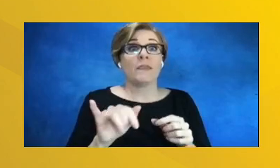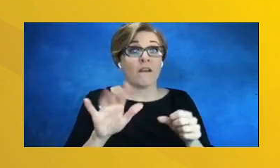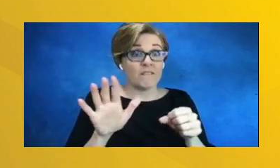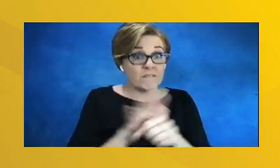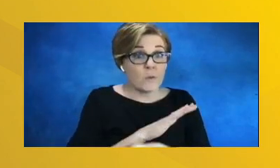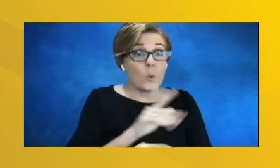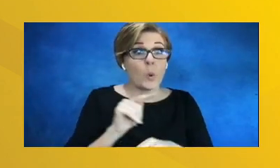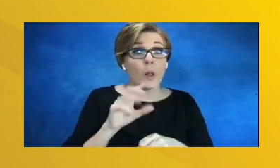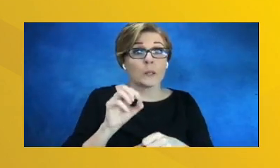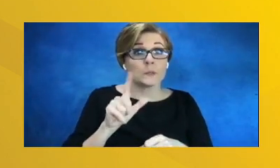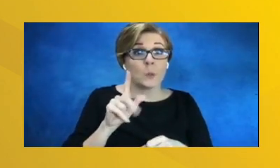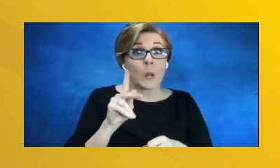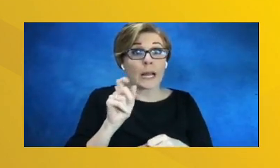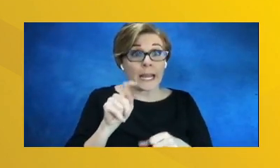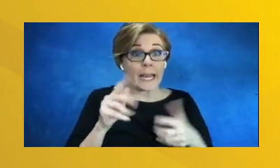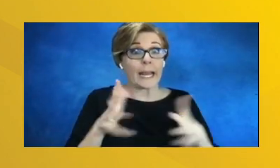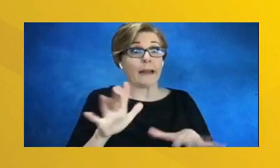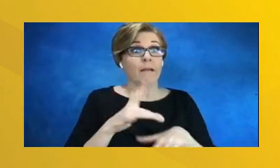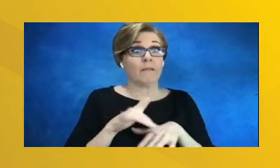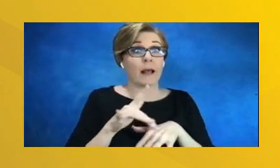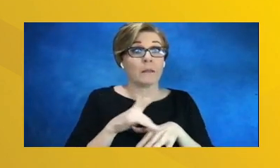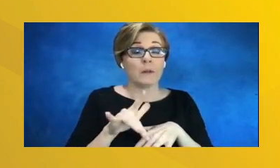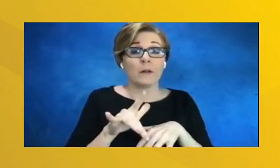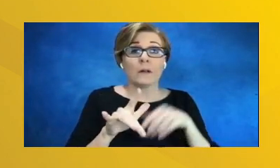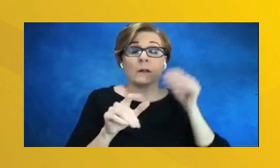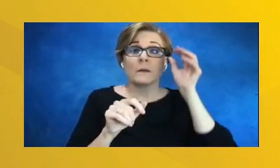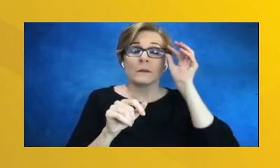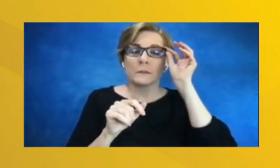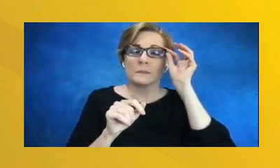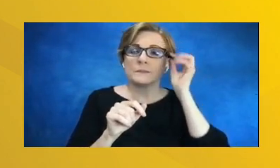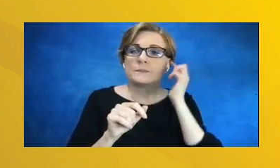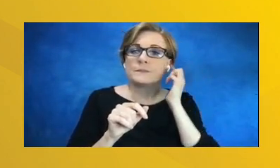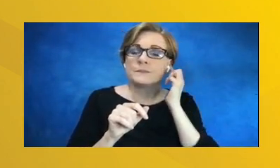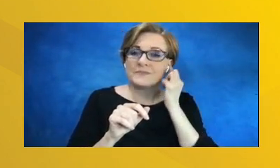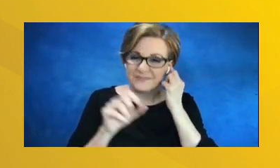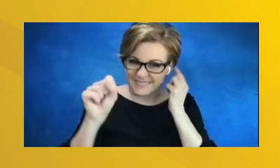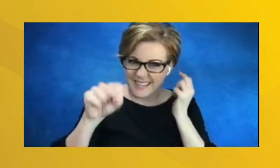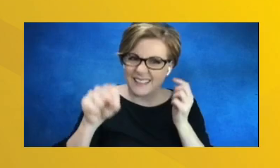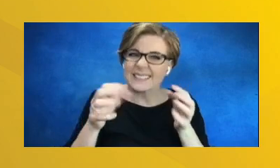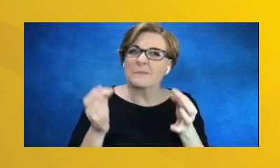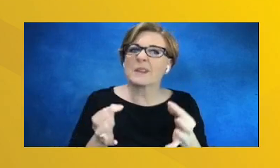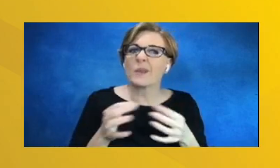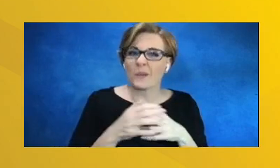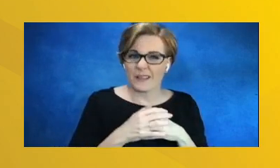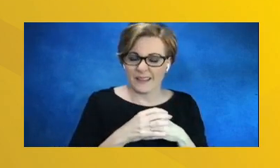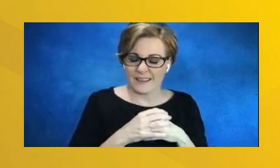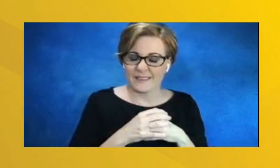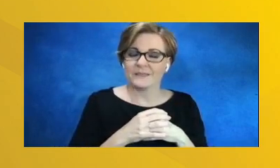Alright. So to that, yes, absolutely. That is all those resources.